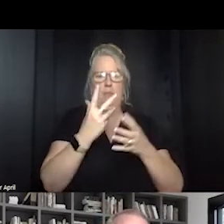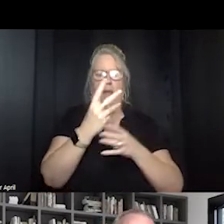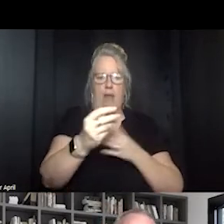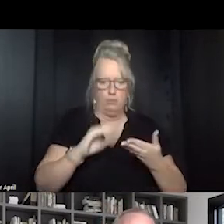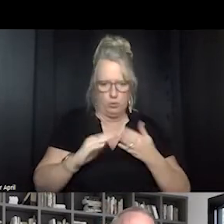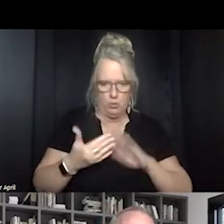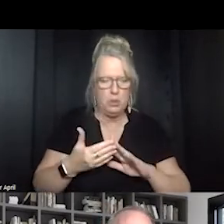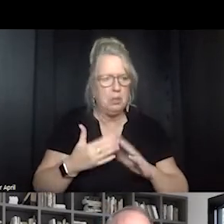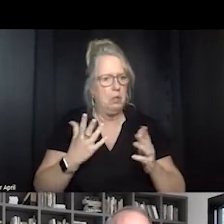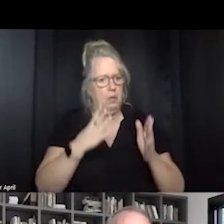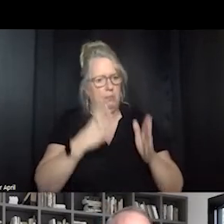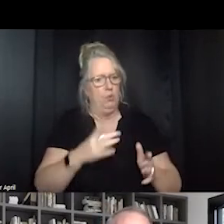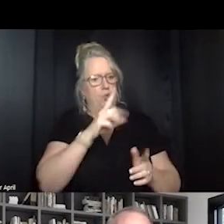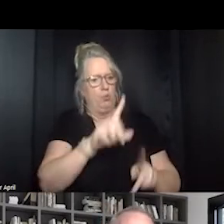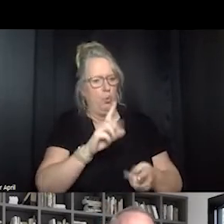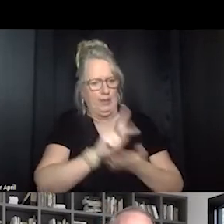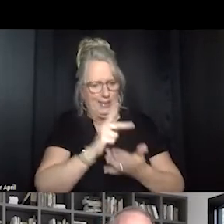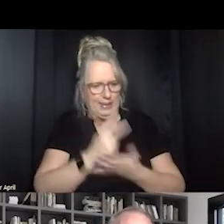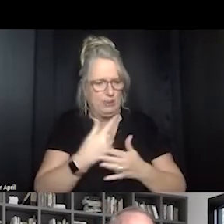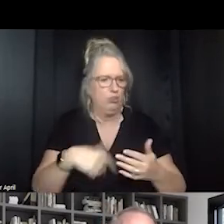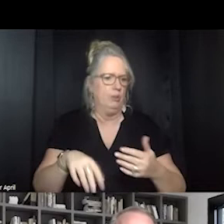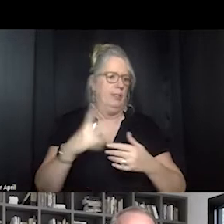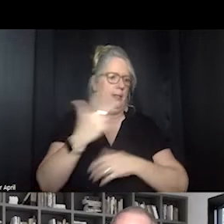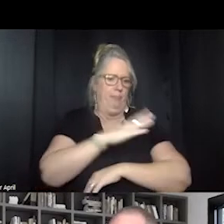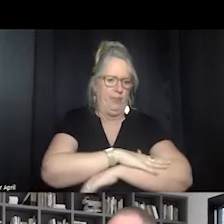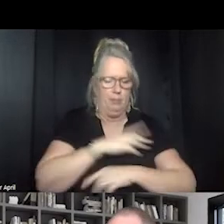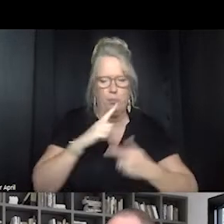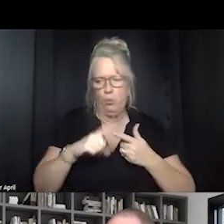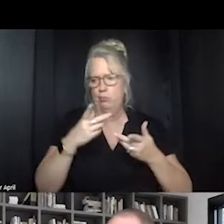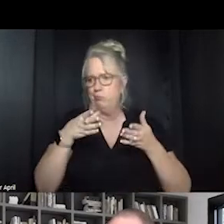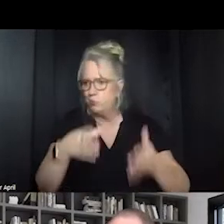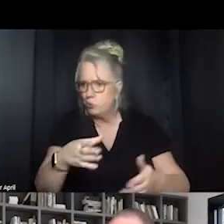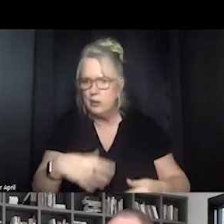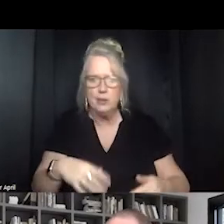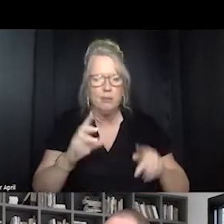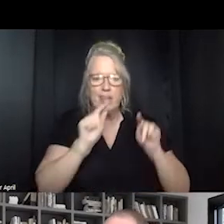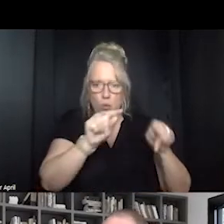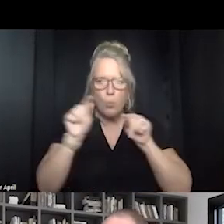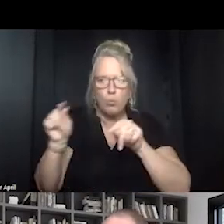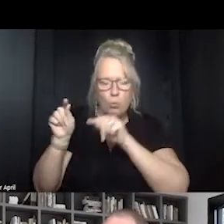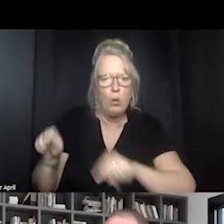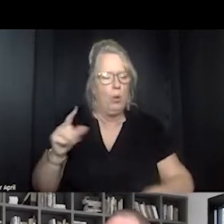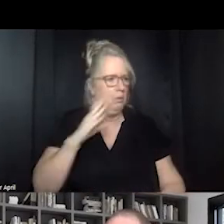THE PERSON'S KITCHEN TABLE. THE APARTMENT. THE STREET. THEY DELIVER ABOUT, 750 TO 800 MOBILE